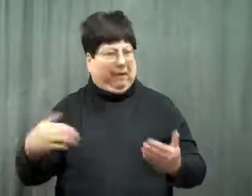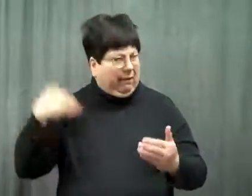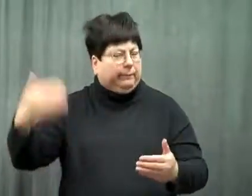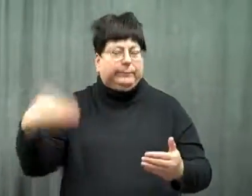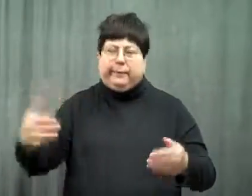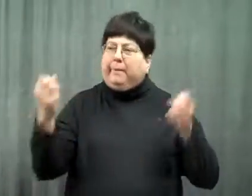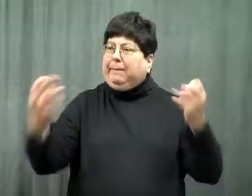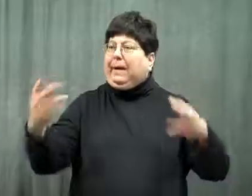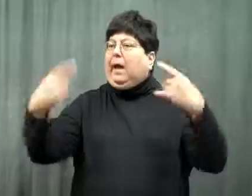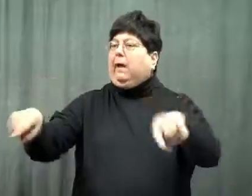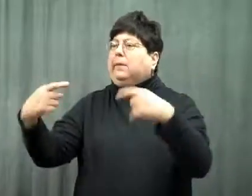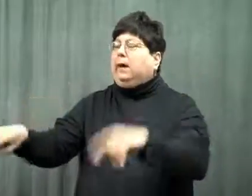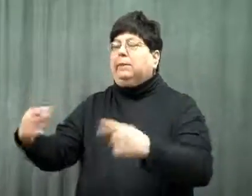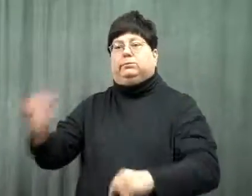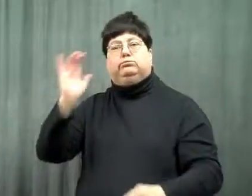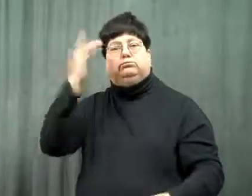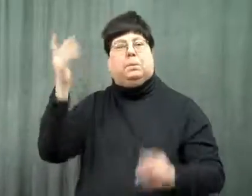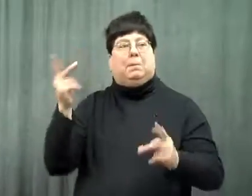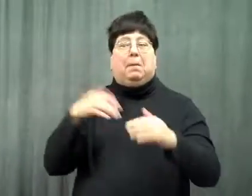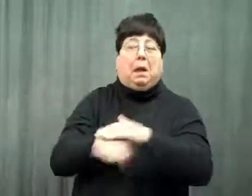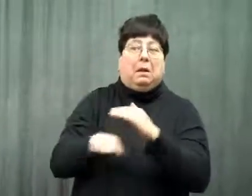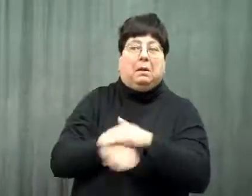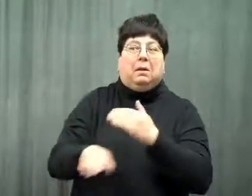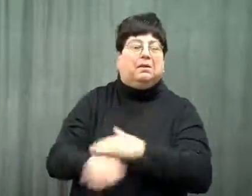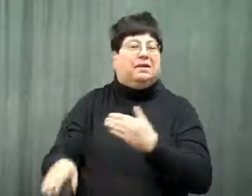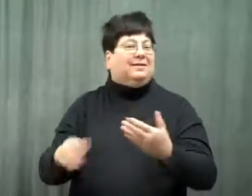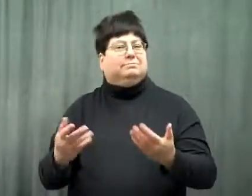"There have been many incidents, and people are tired of the illegal immigration.